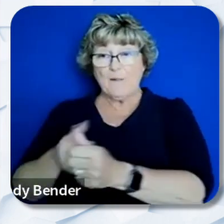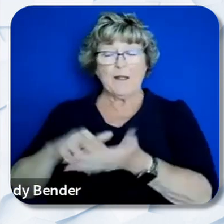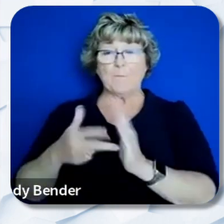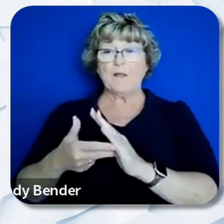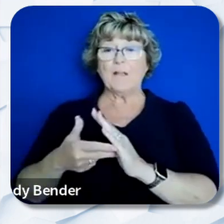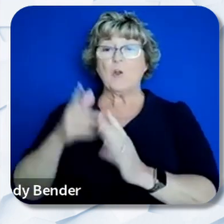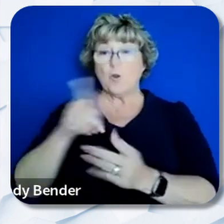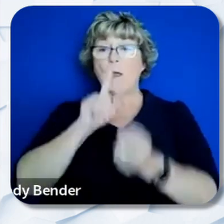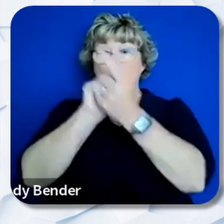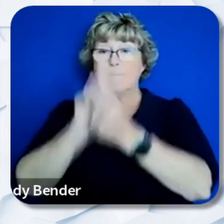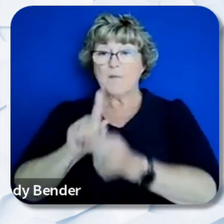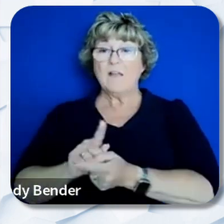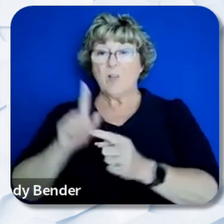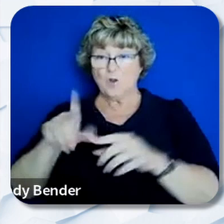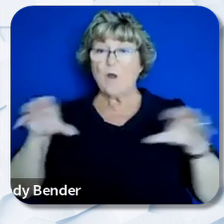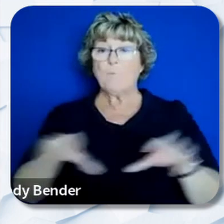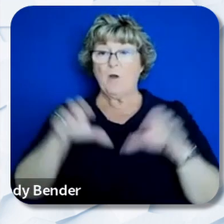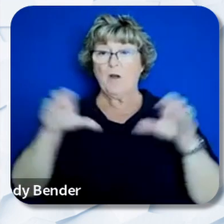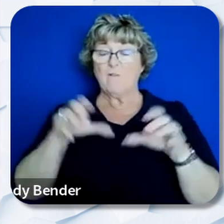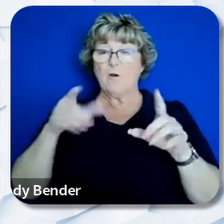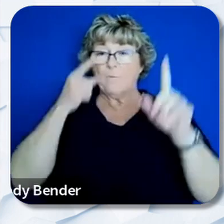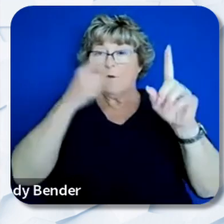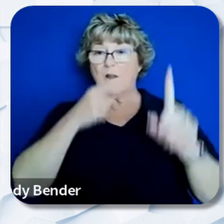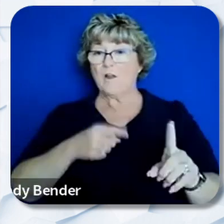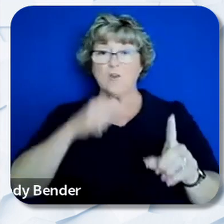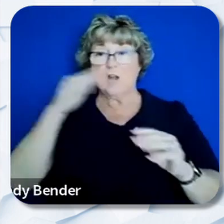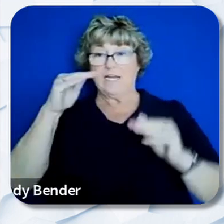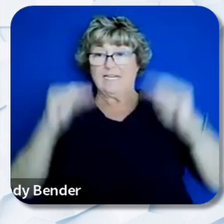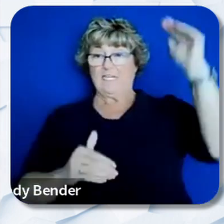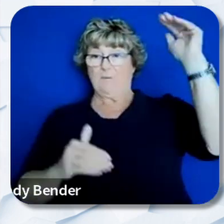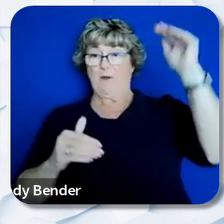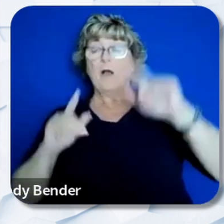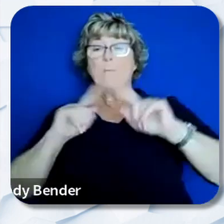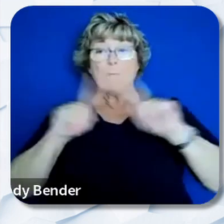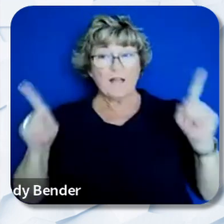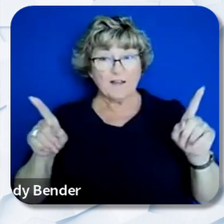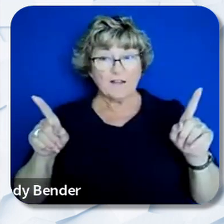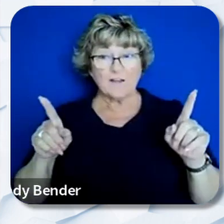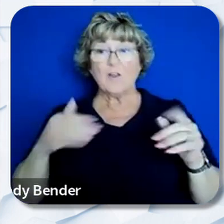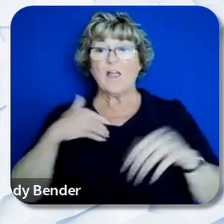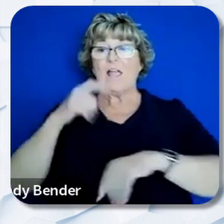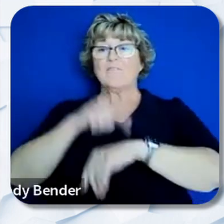met all your performance targets, and you're not disproportionate. You have timeline compliance